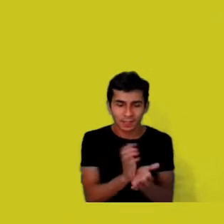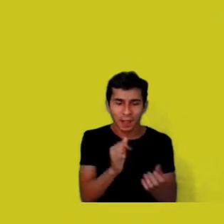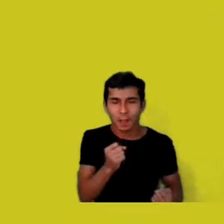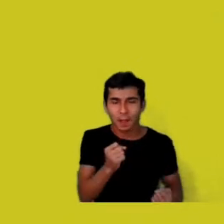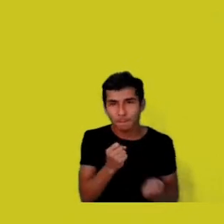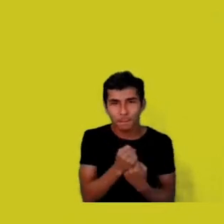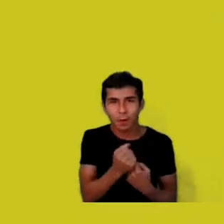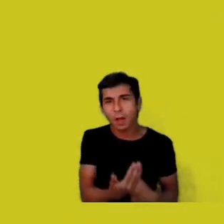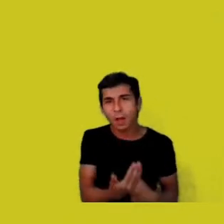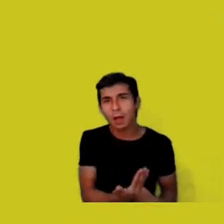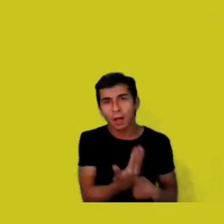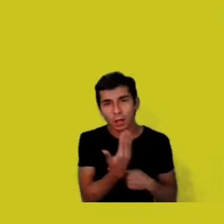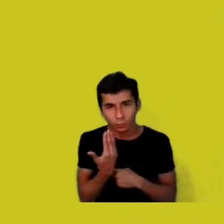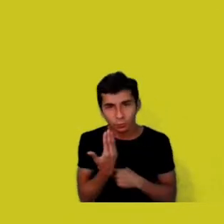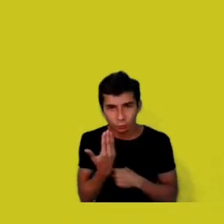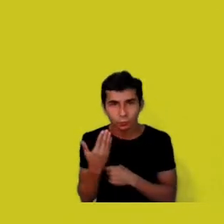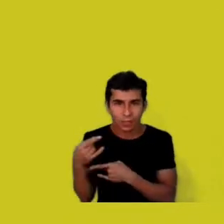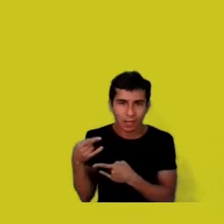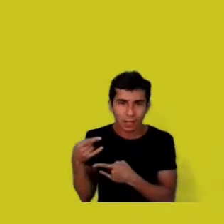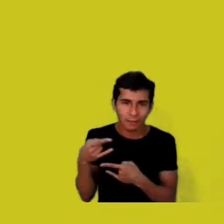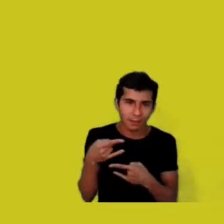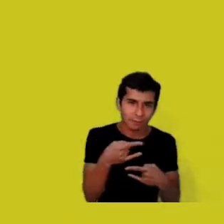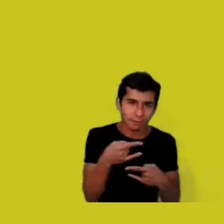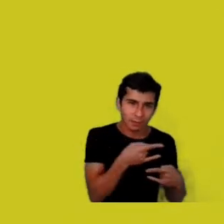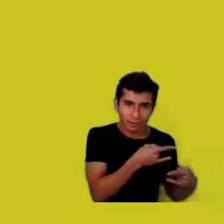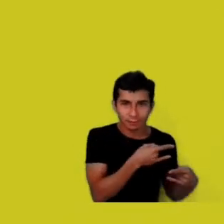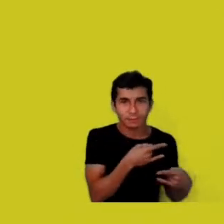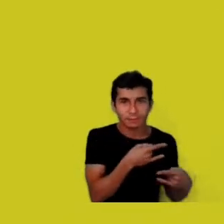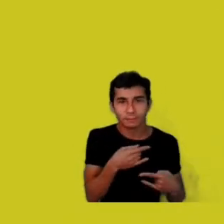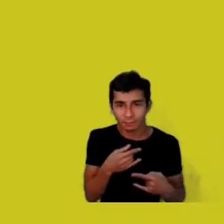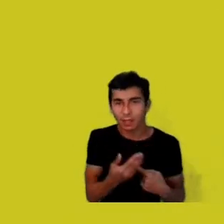all these transmissions, these 13 yards we’ve opened,